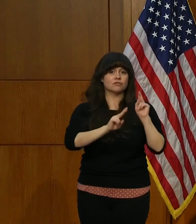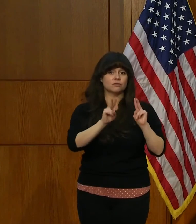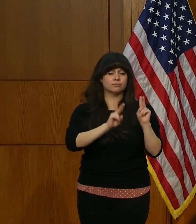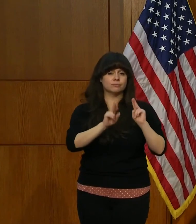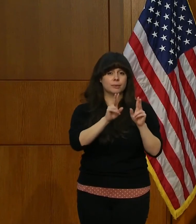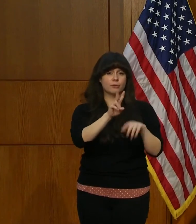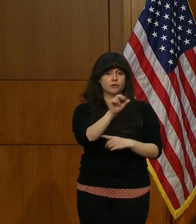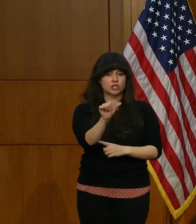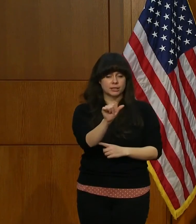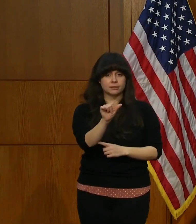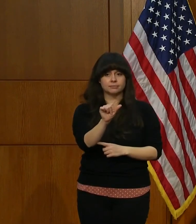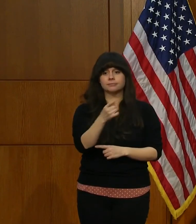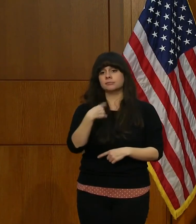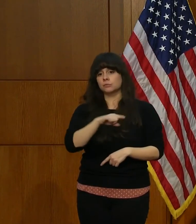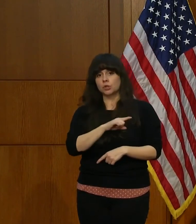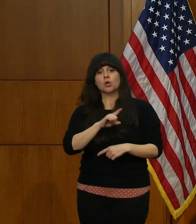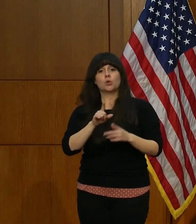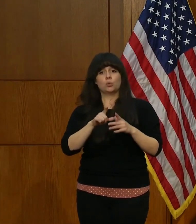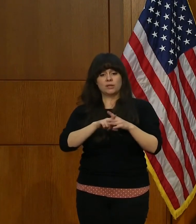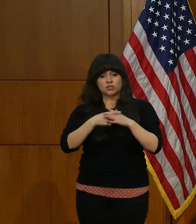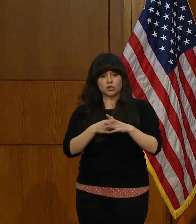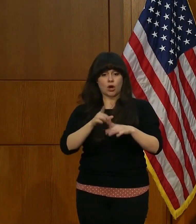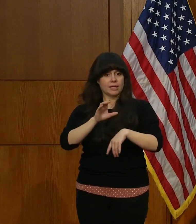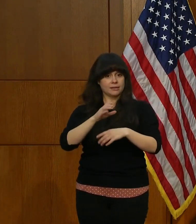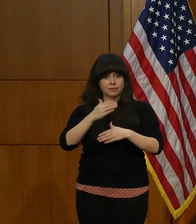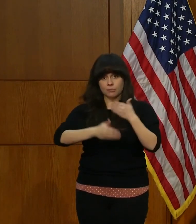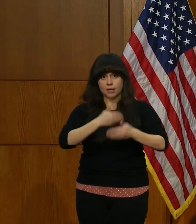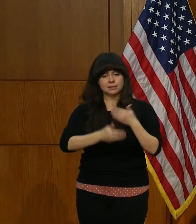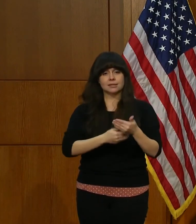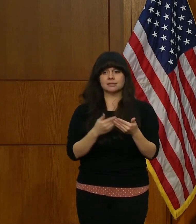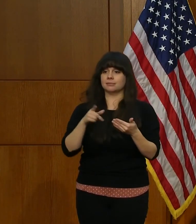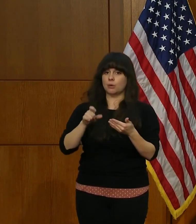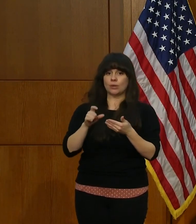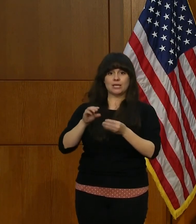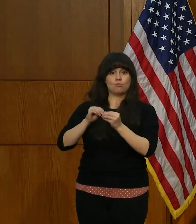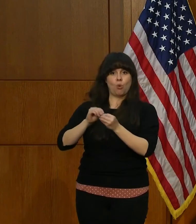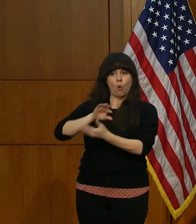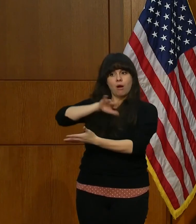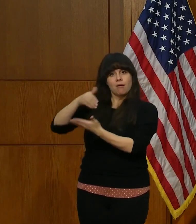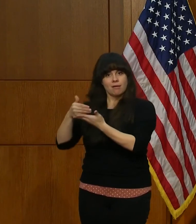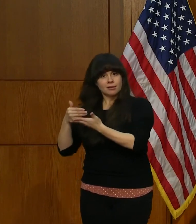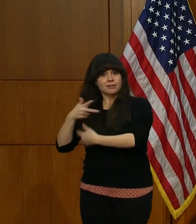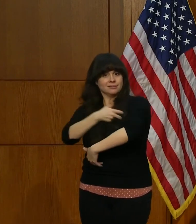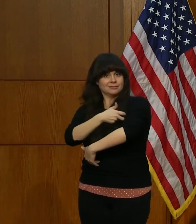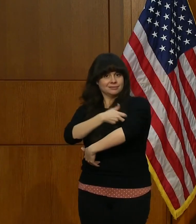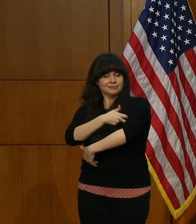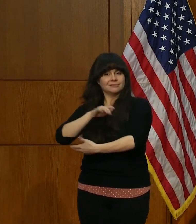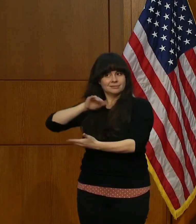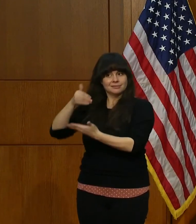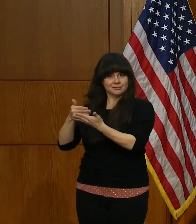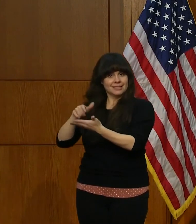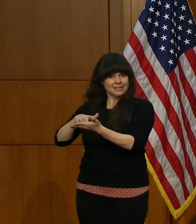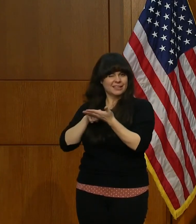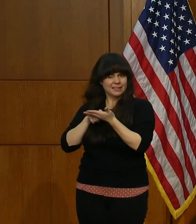VACCINE DOSES TO OUR FELLOW CITIZENS. WE HAVE BUILT AN ENGINE TO HELP POWER. THIS